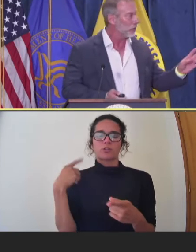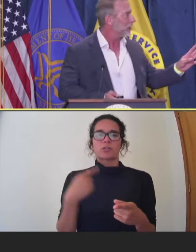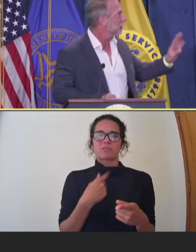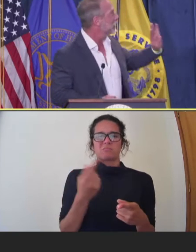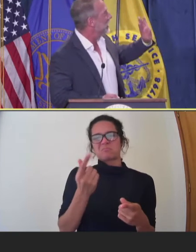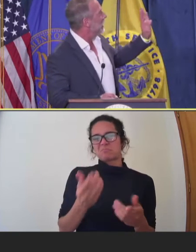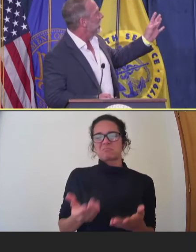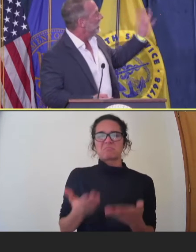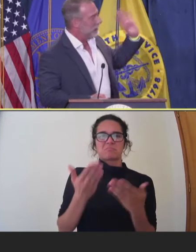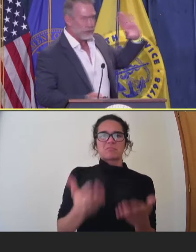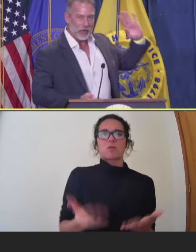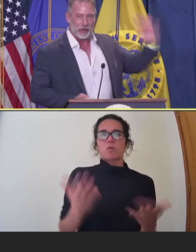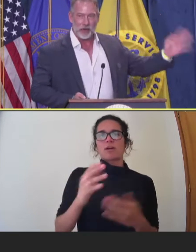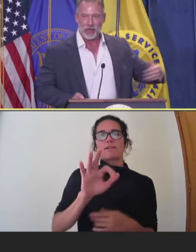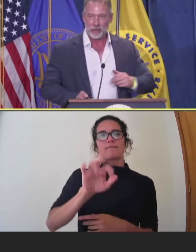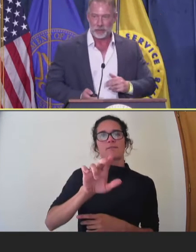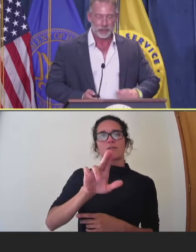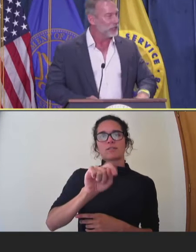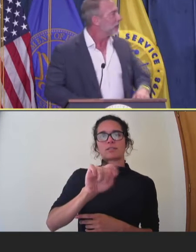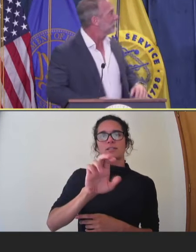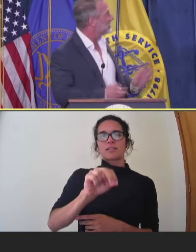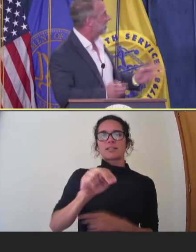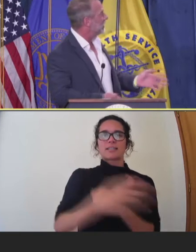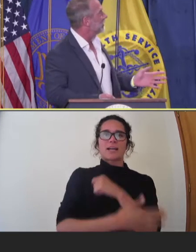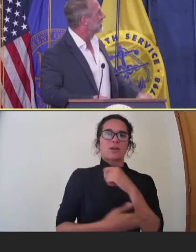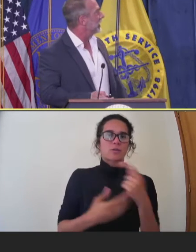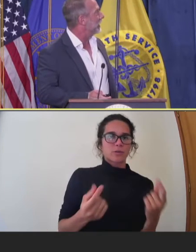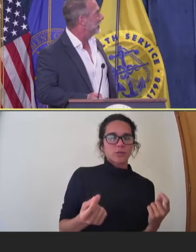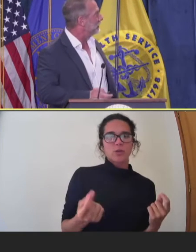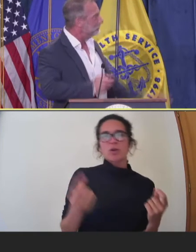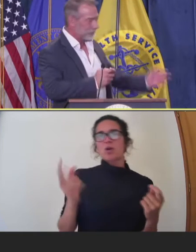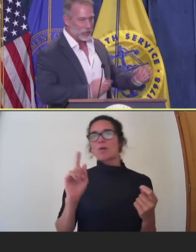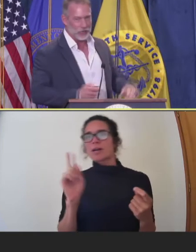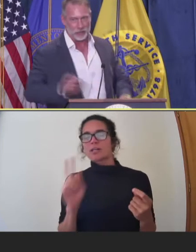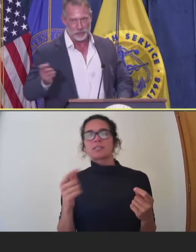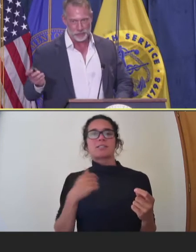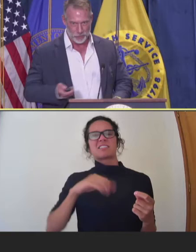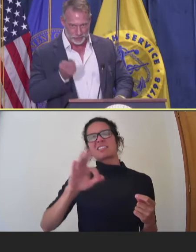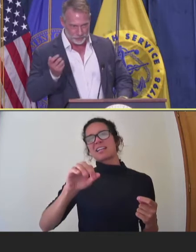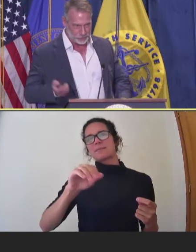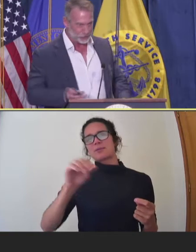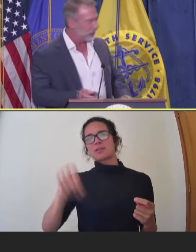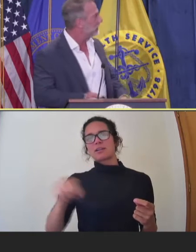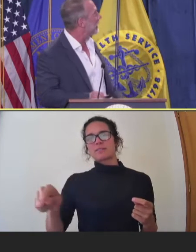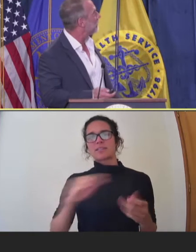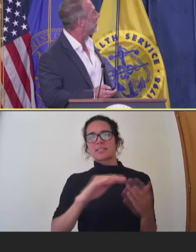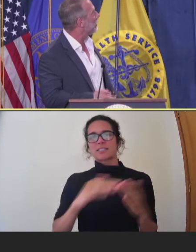it is. It's about 90 percent of the city of Atlanta, the rest of which is in DeKalb County.